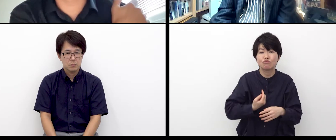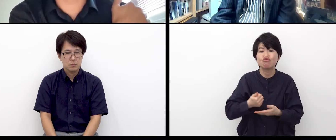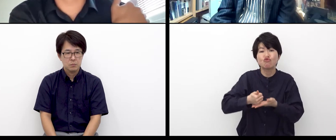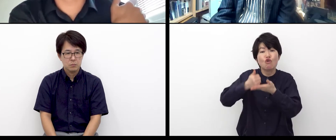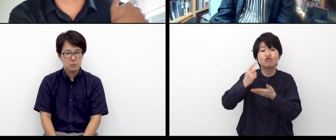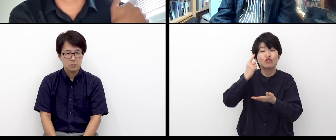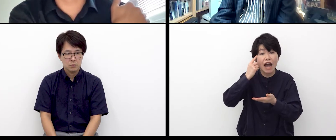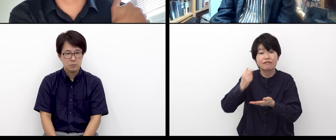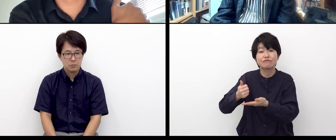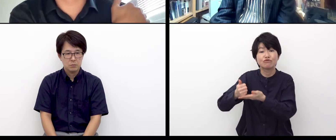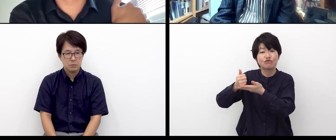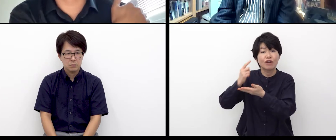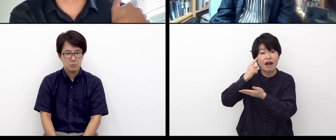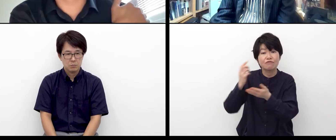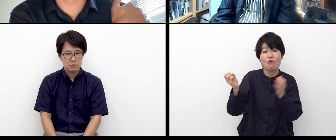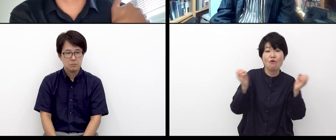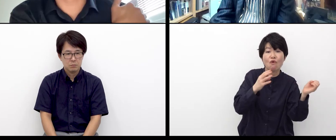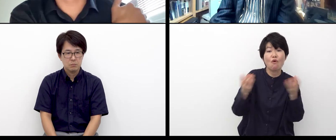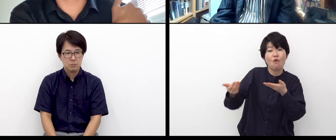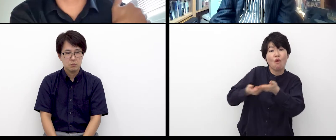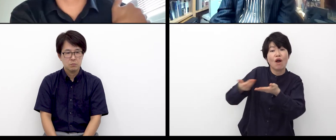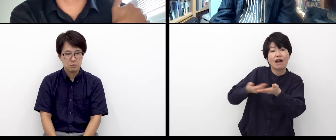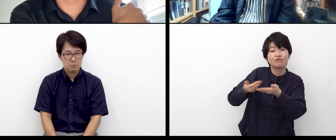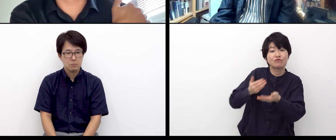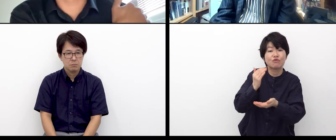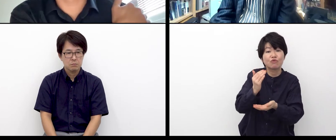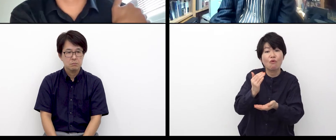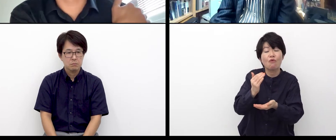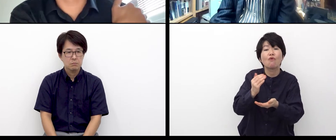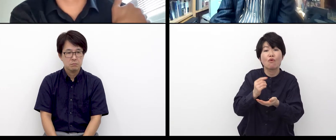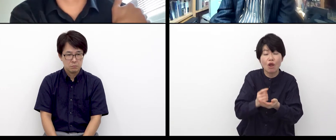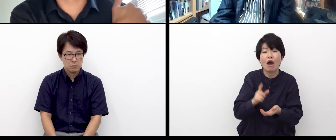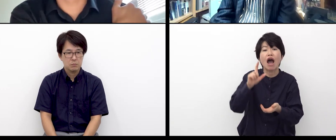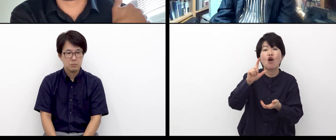Exchange of subjective views sometimes doesn’t work well only with language.